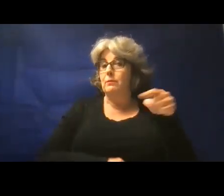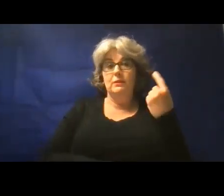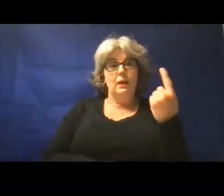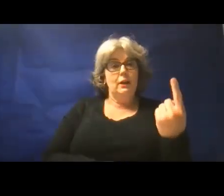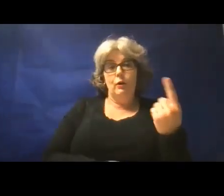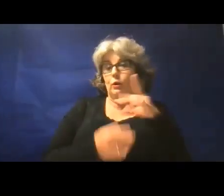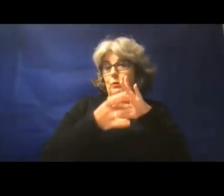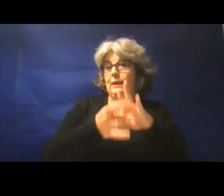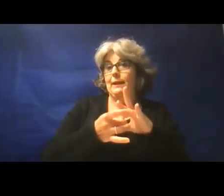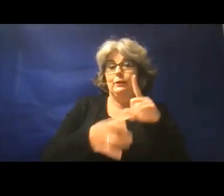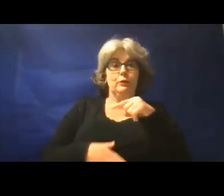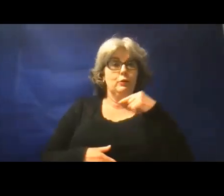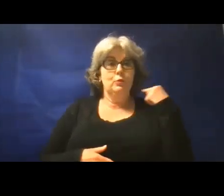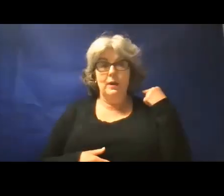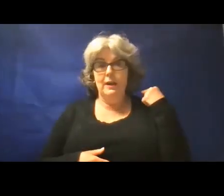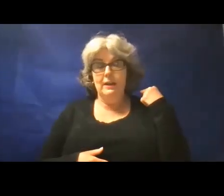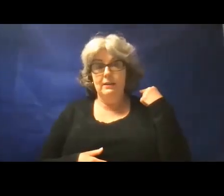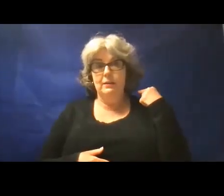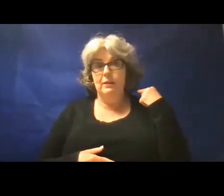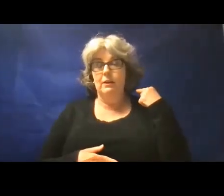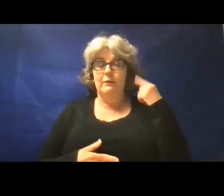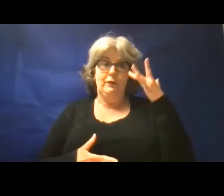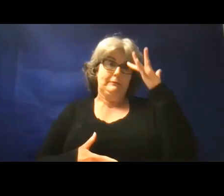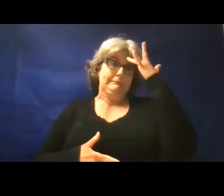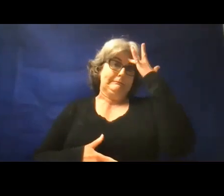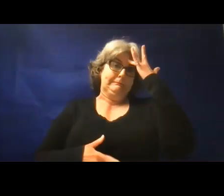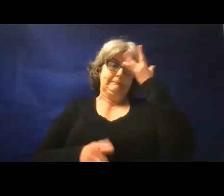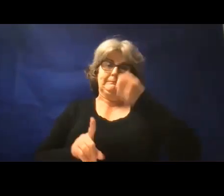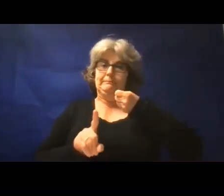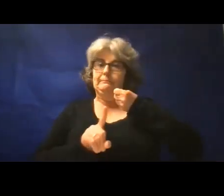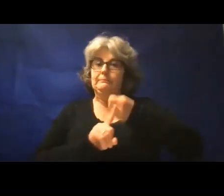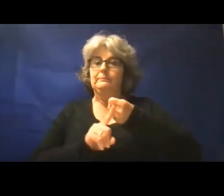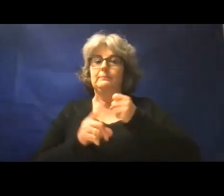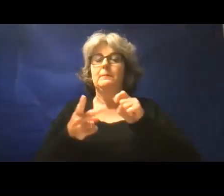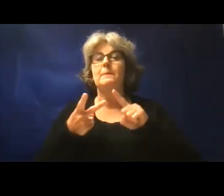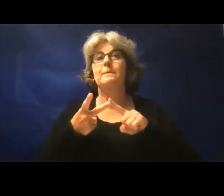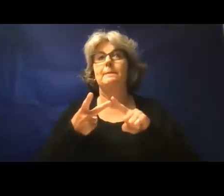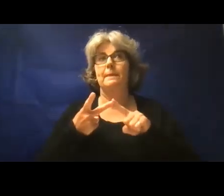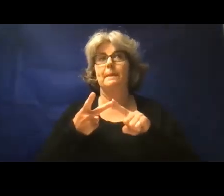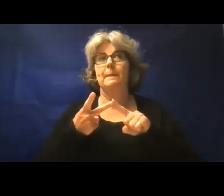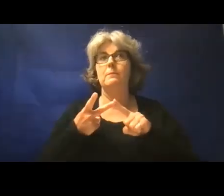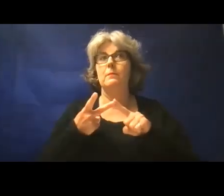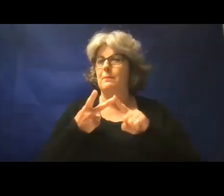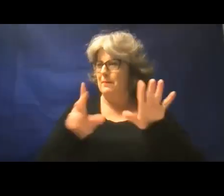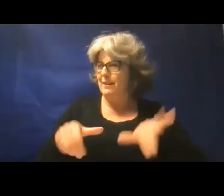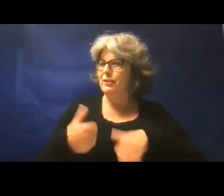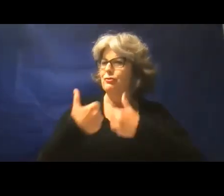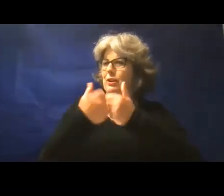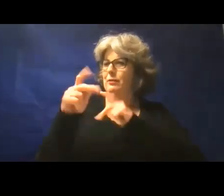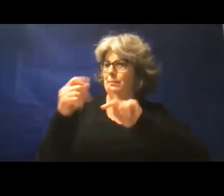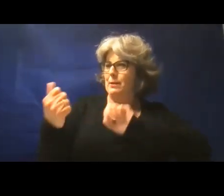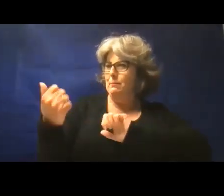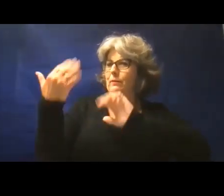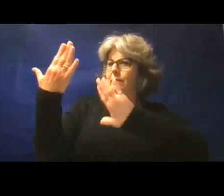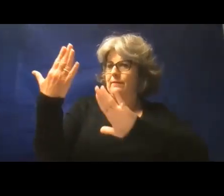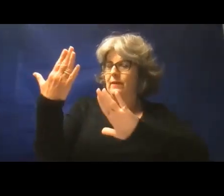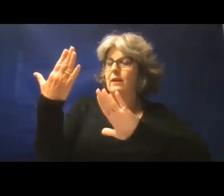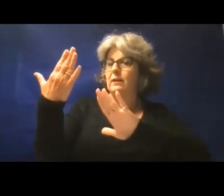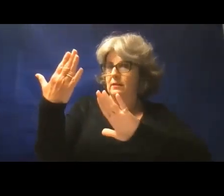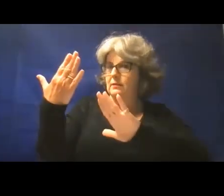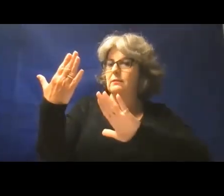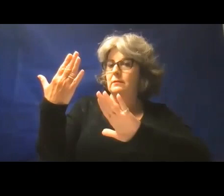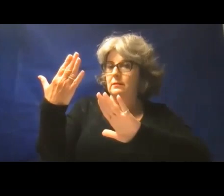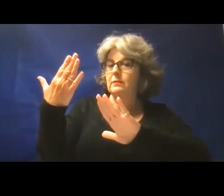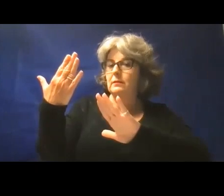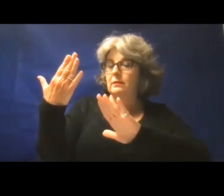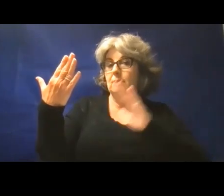risk for forgetting code but in terms of the uh challenges that people have getting back home or